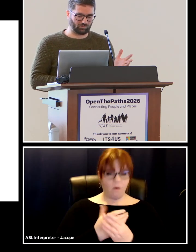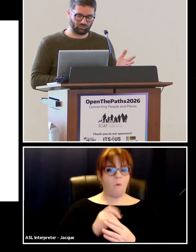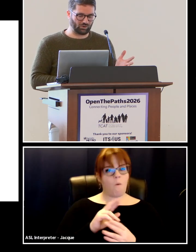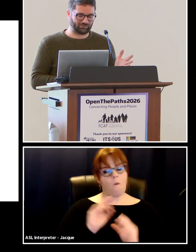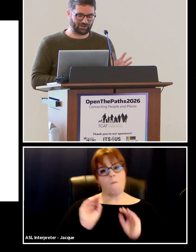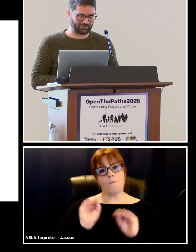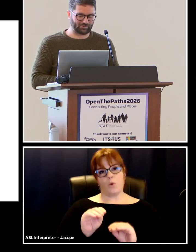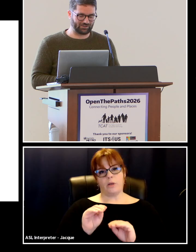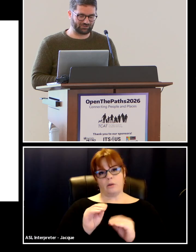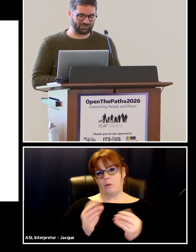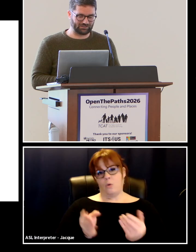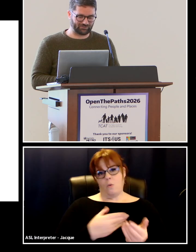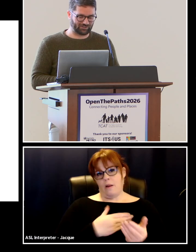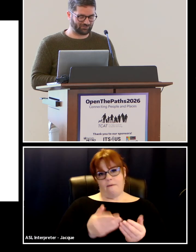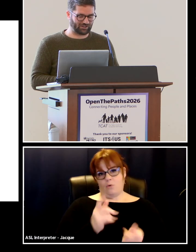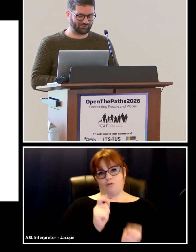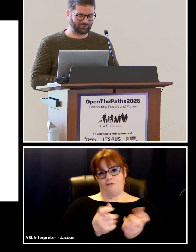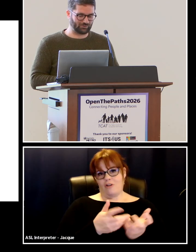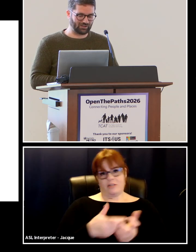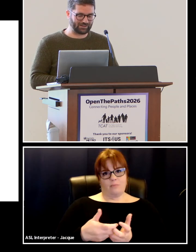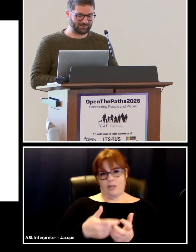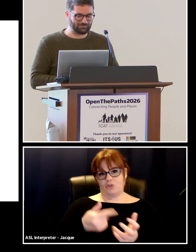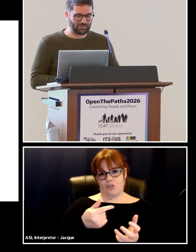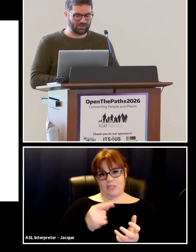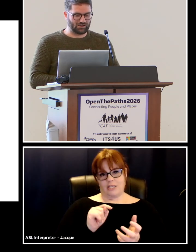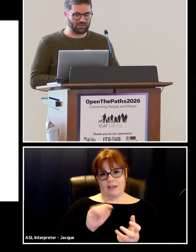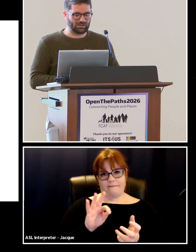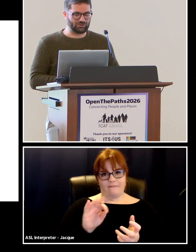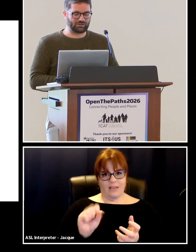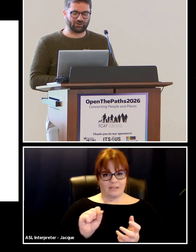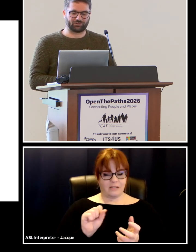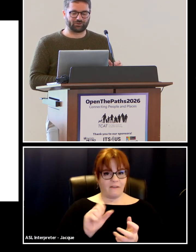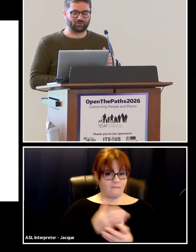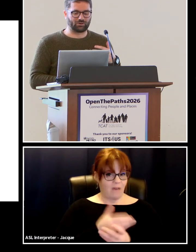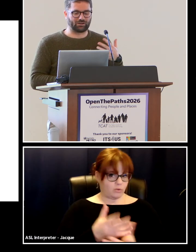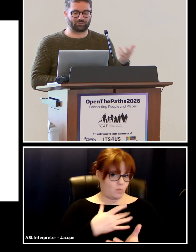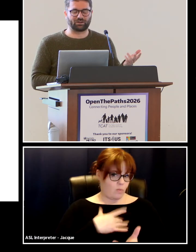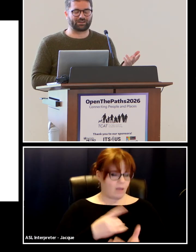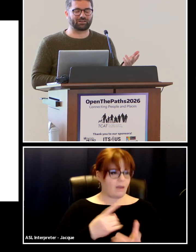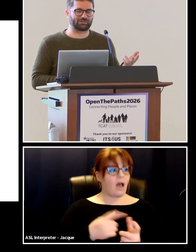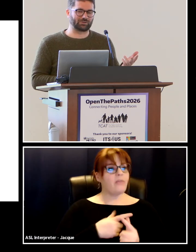uh whatever customized GTFS files you would like. Uh you can also apply custom